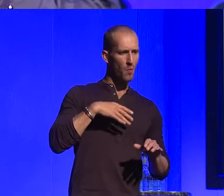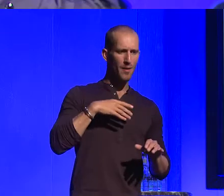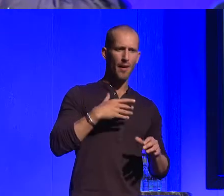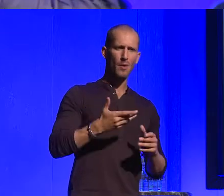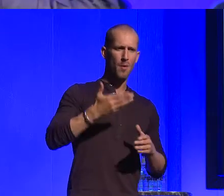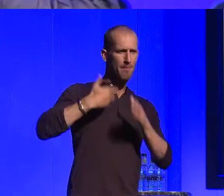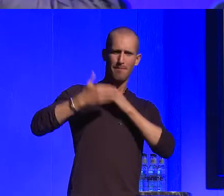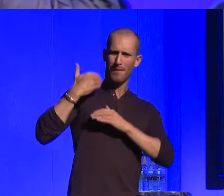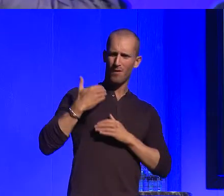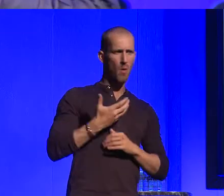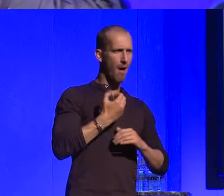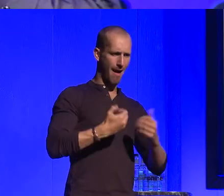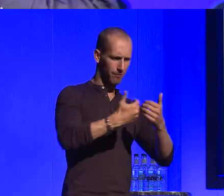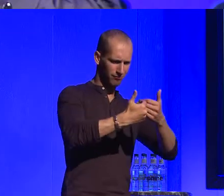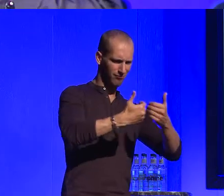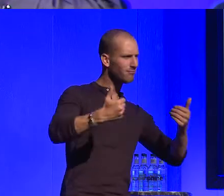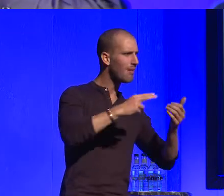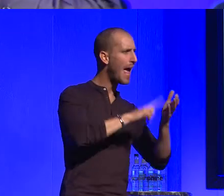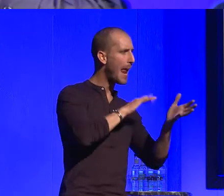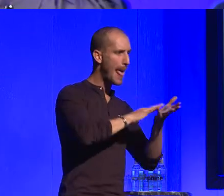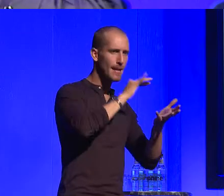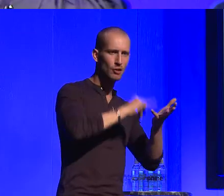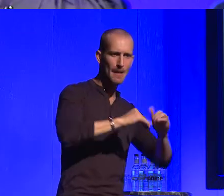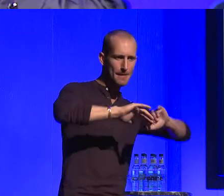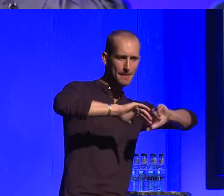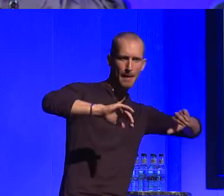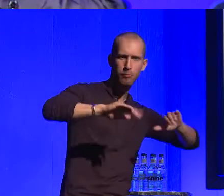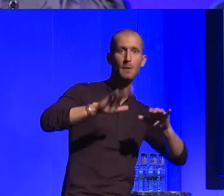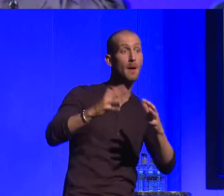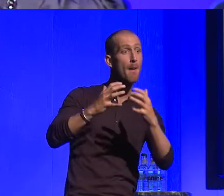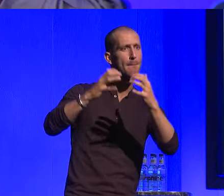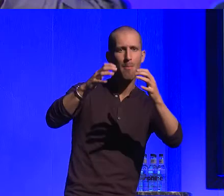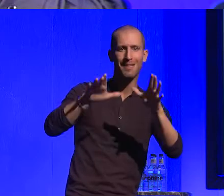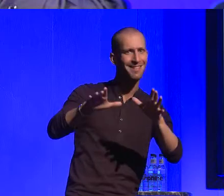The value that is in that is immeasurable, really -- it allows people to empathise and